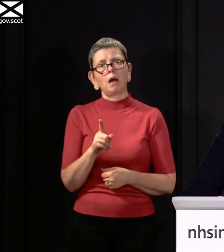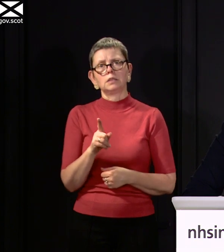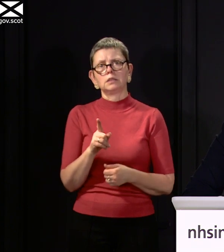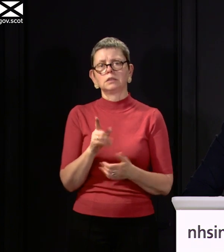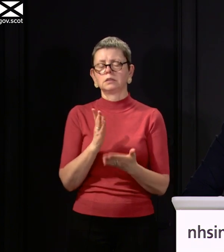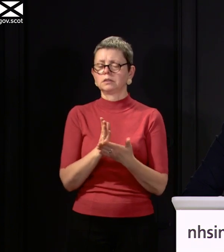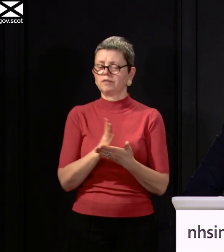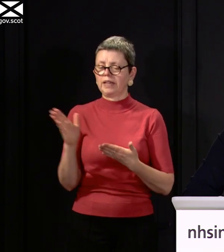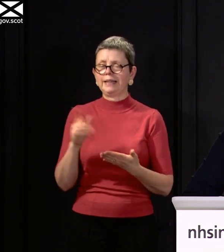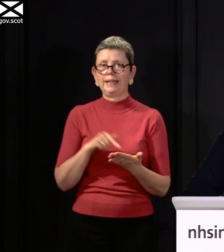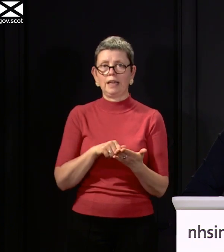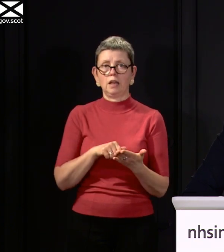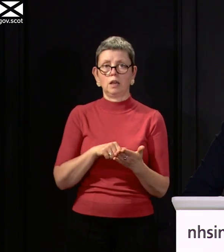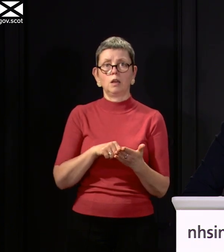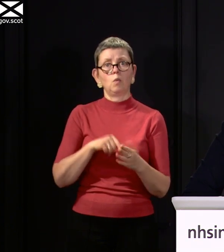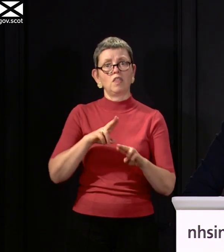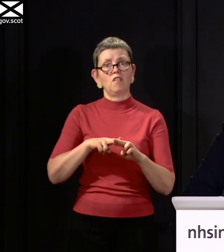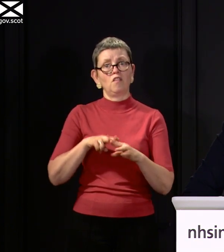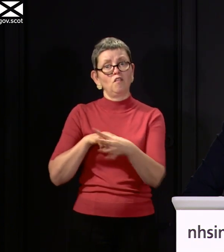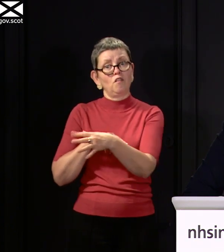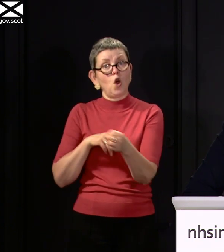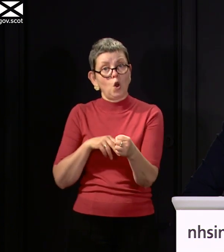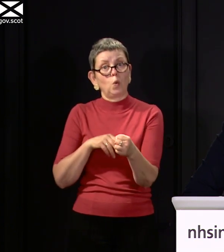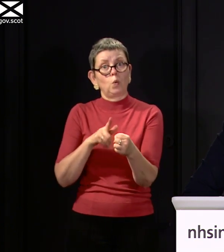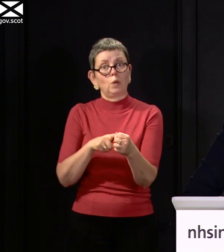been clear that with the furlough scheme in particular, we cannot have premature withdrawal